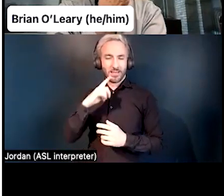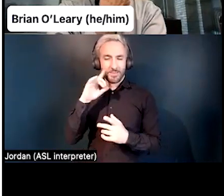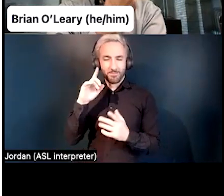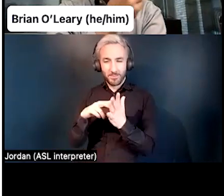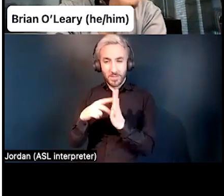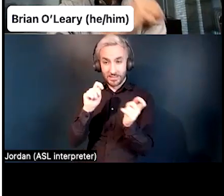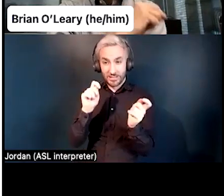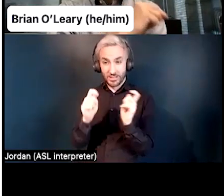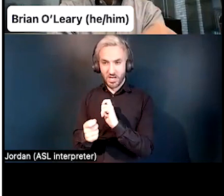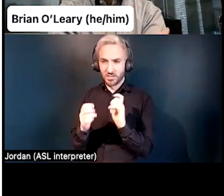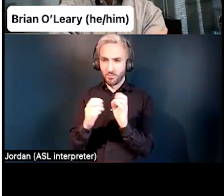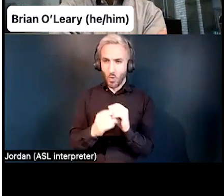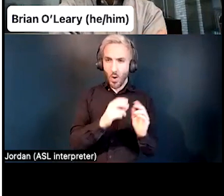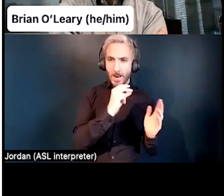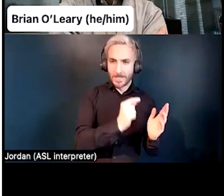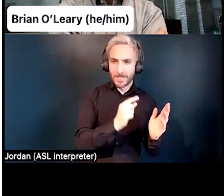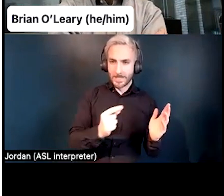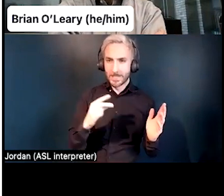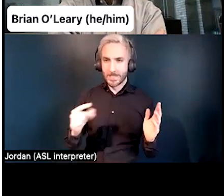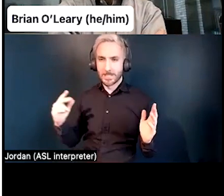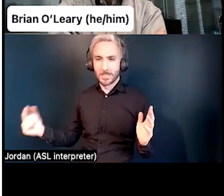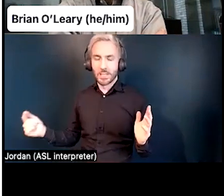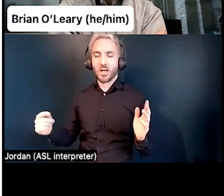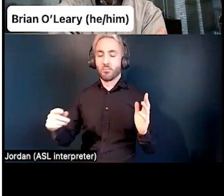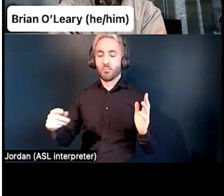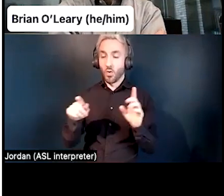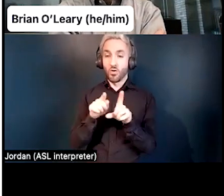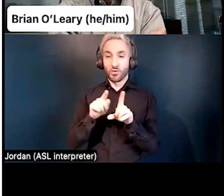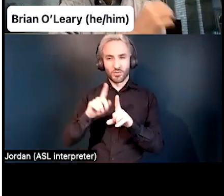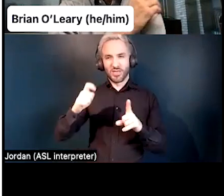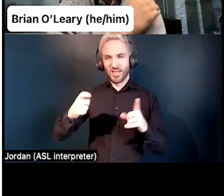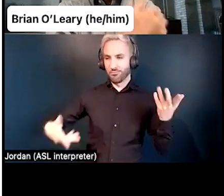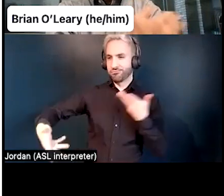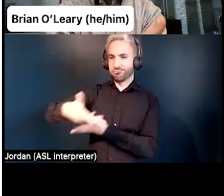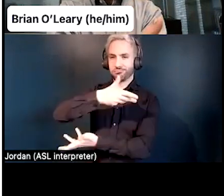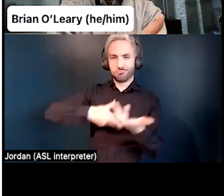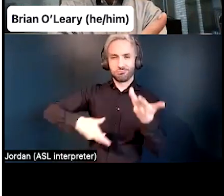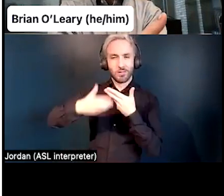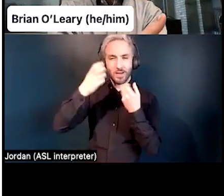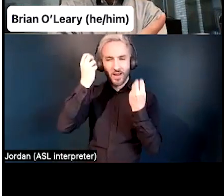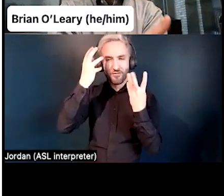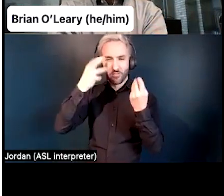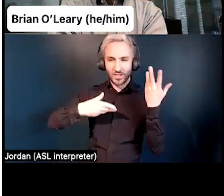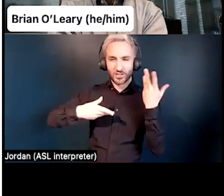share information on an ongoing basis in a two-way fashion, so both publishers getting information